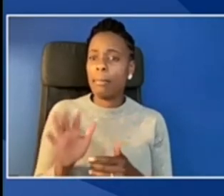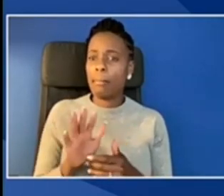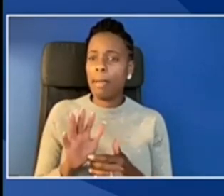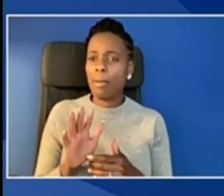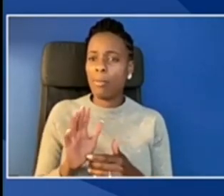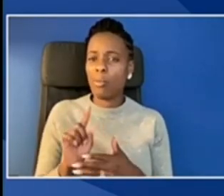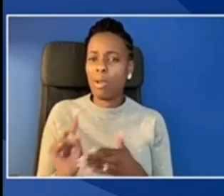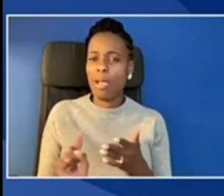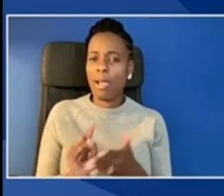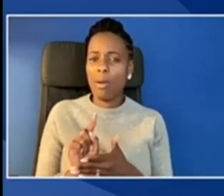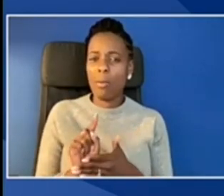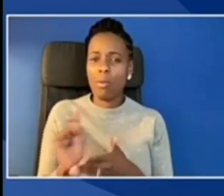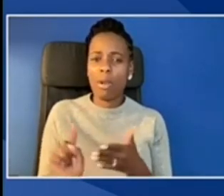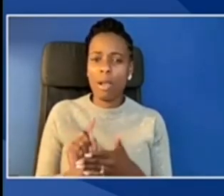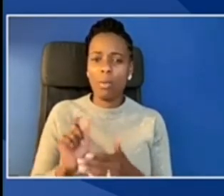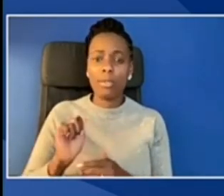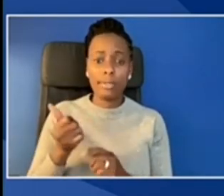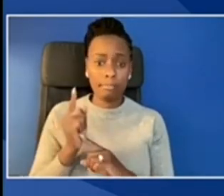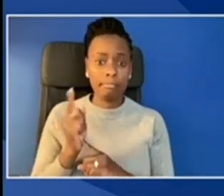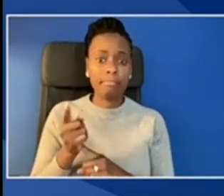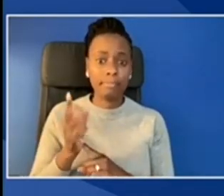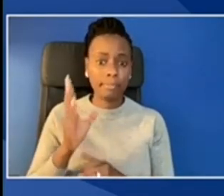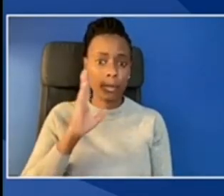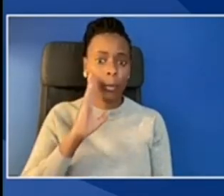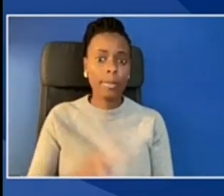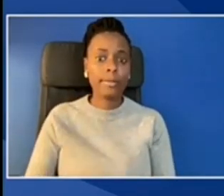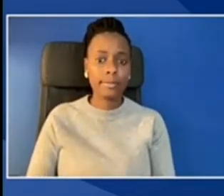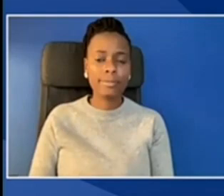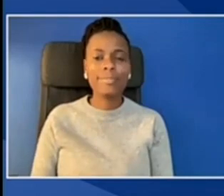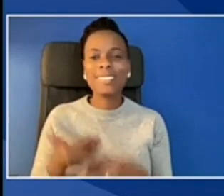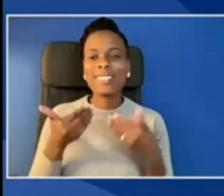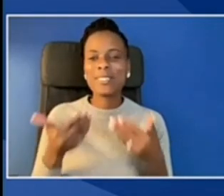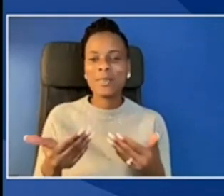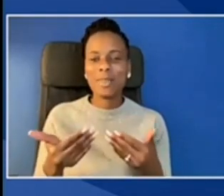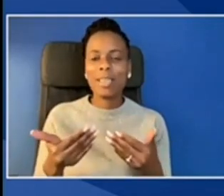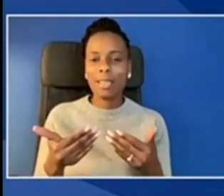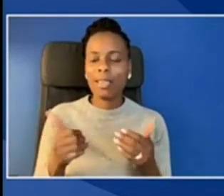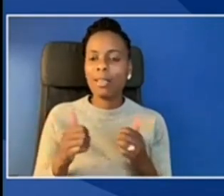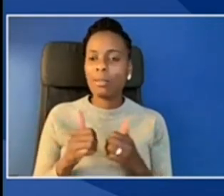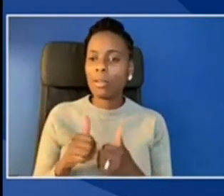minute mark. So we're- let's move forward. Wisdom, take it away please.